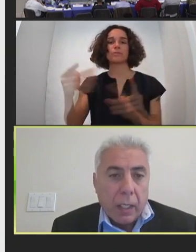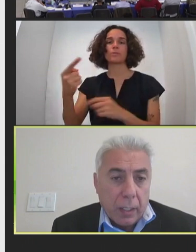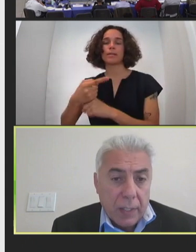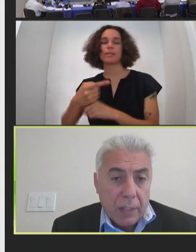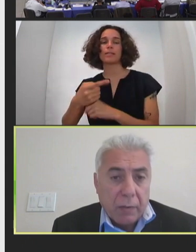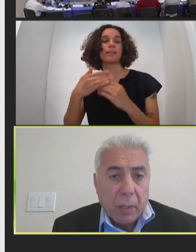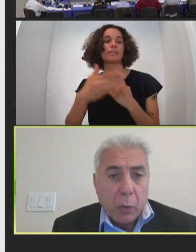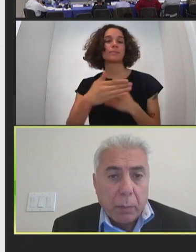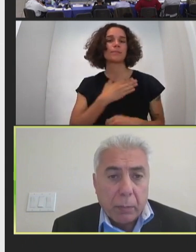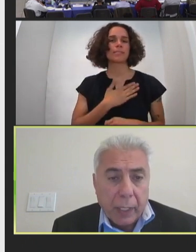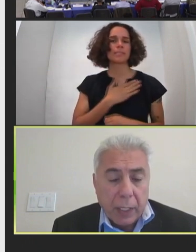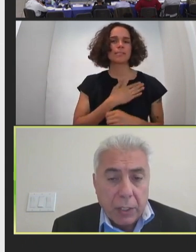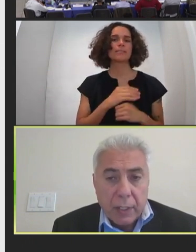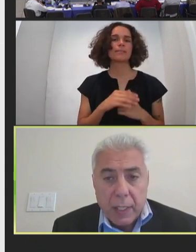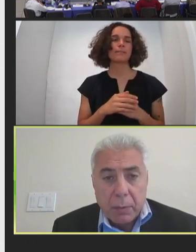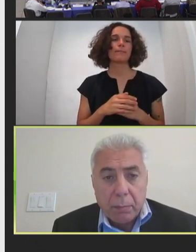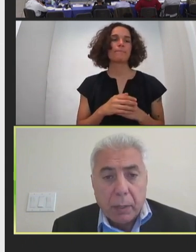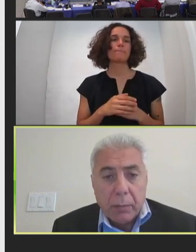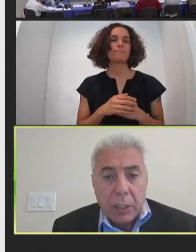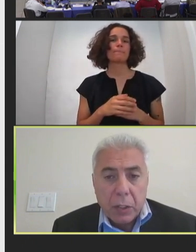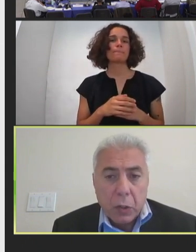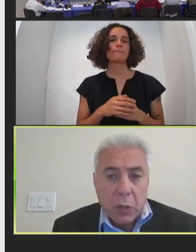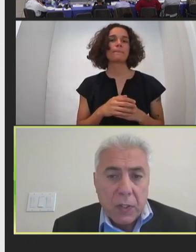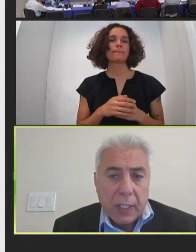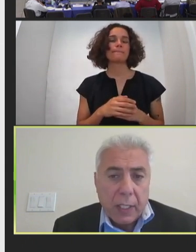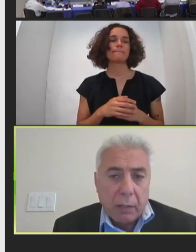And this is from our publication. This has been published. You could see here,